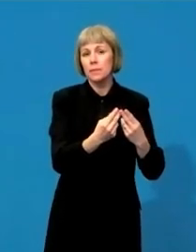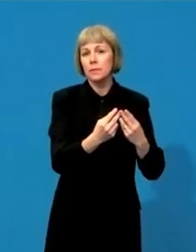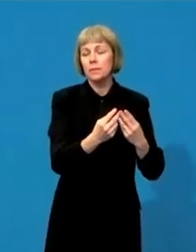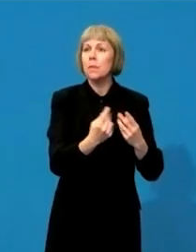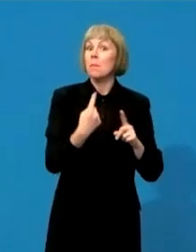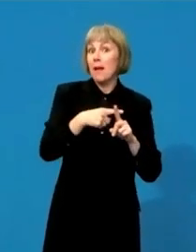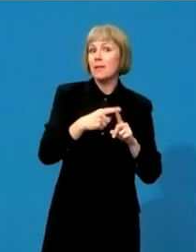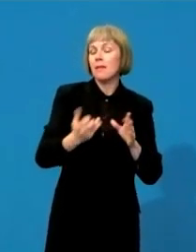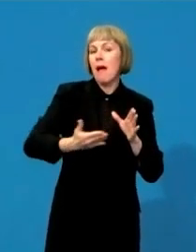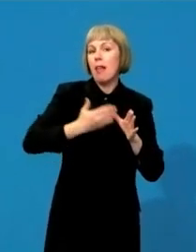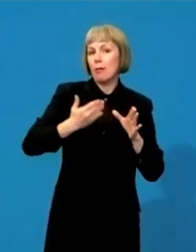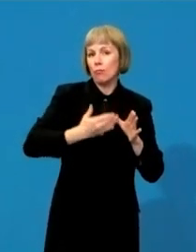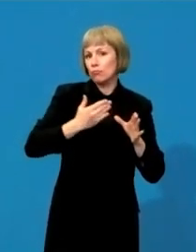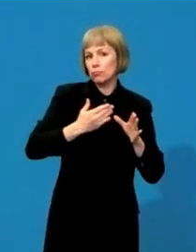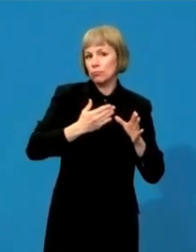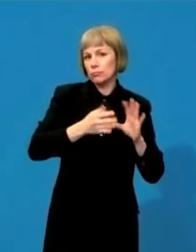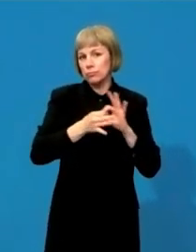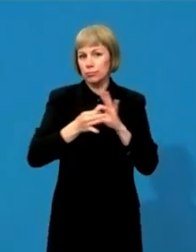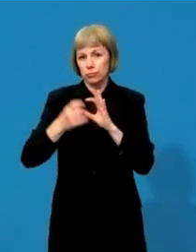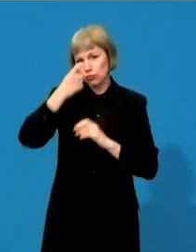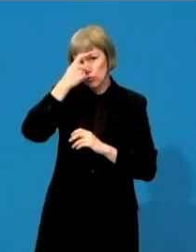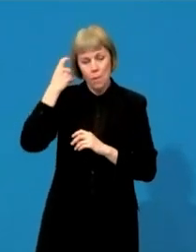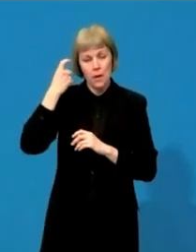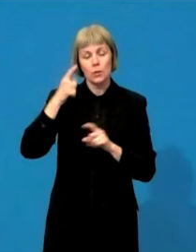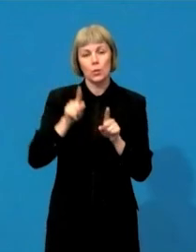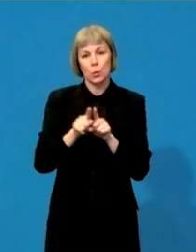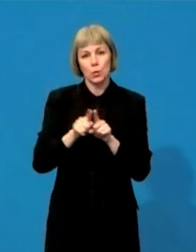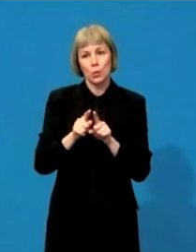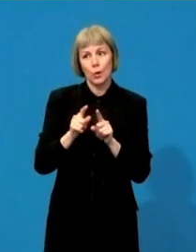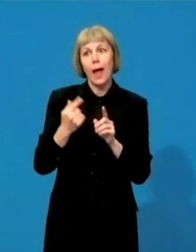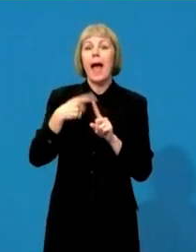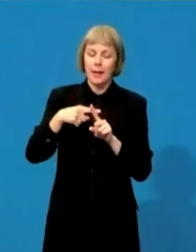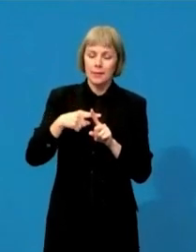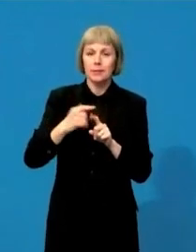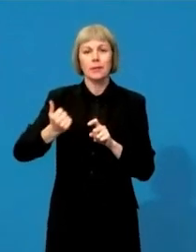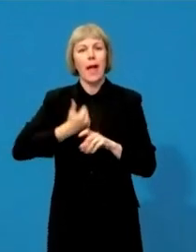consequence we're talking about through the Disability Royal Commission, fetal alcohol